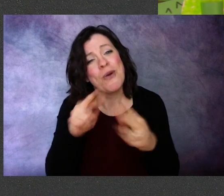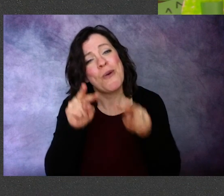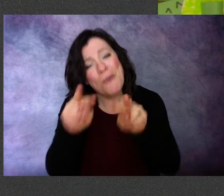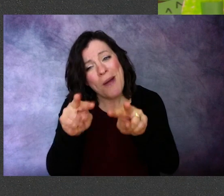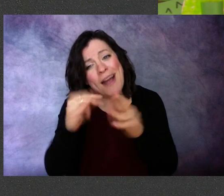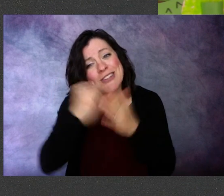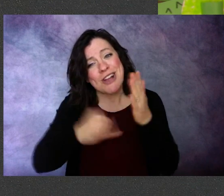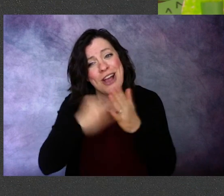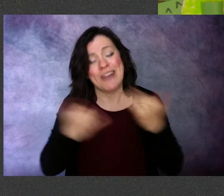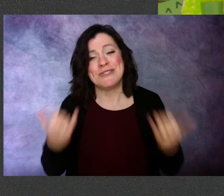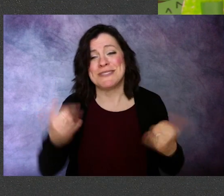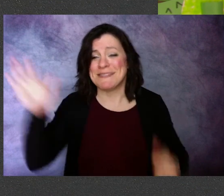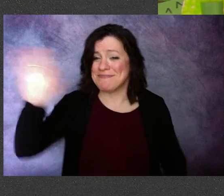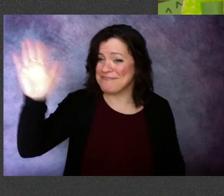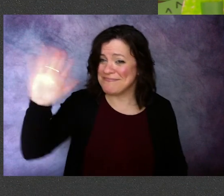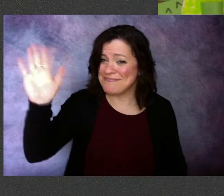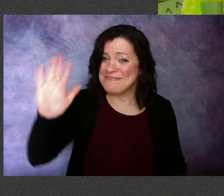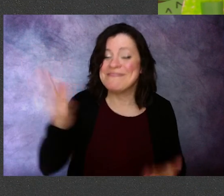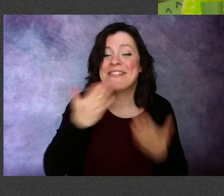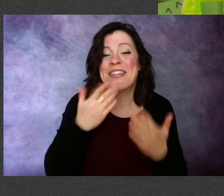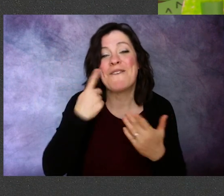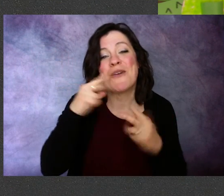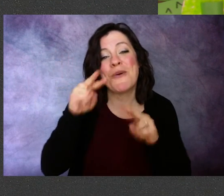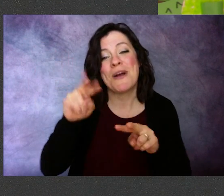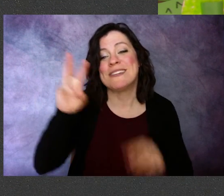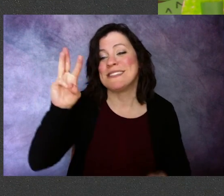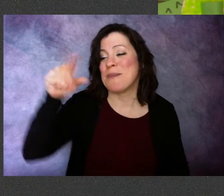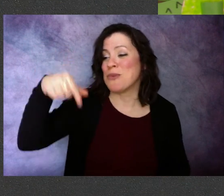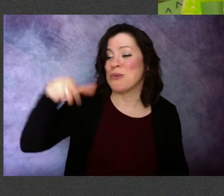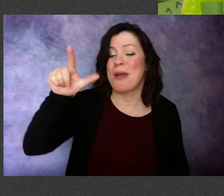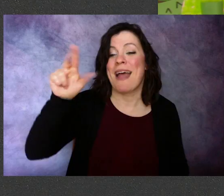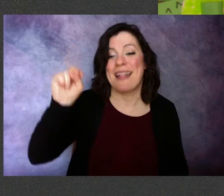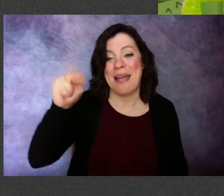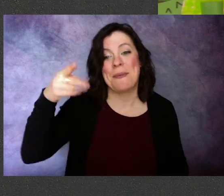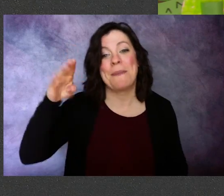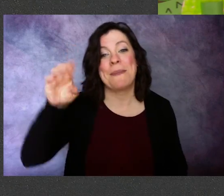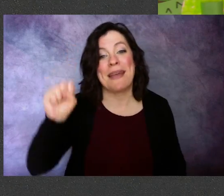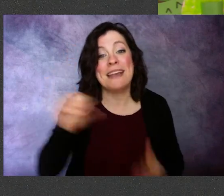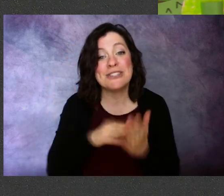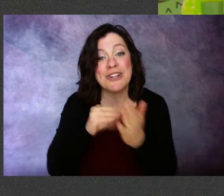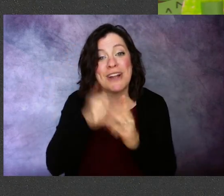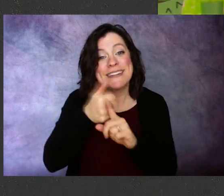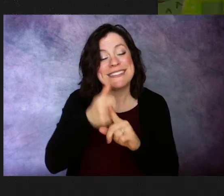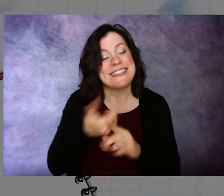Farewell, and thank you for watching WQLN PBS, where learning is brought to life.